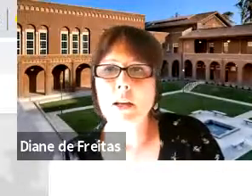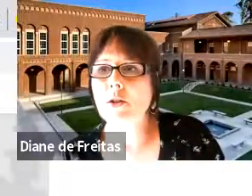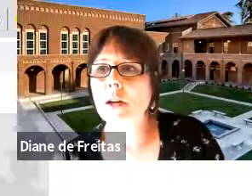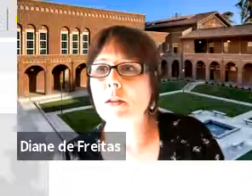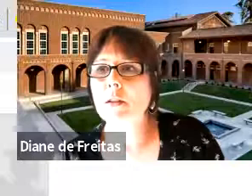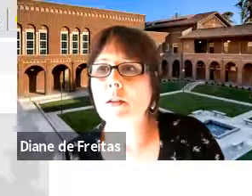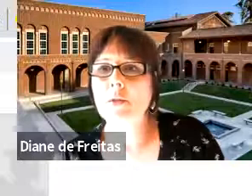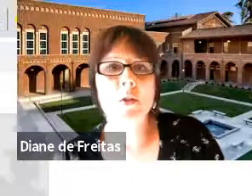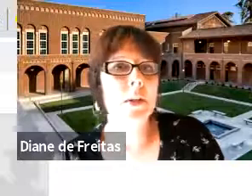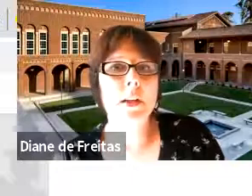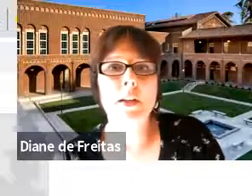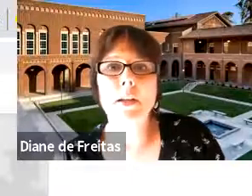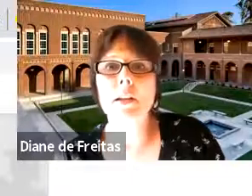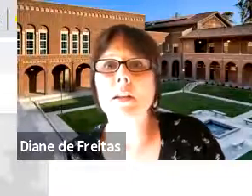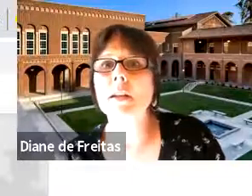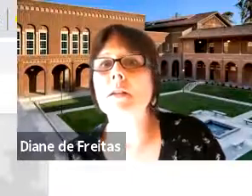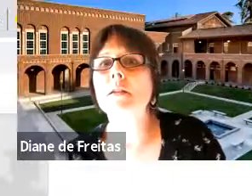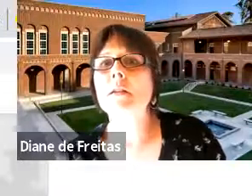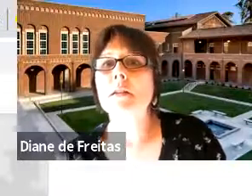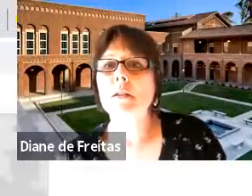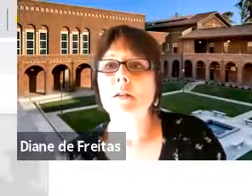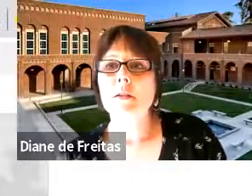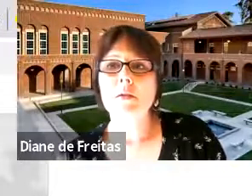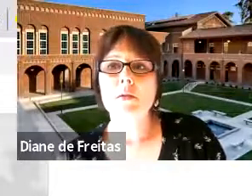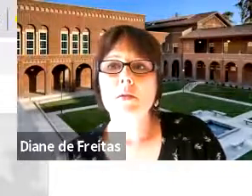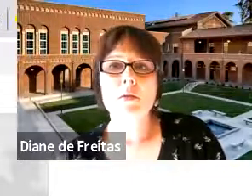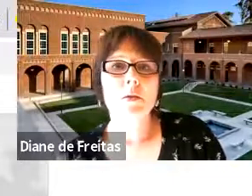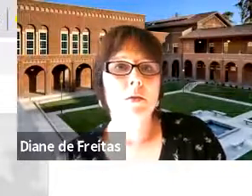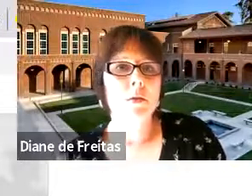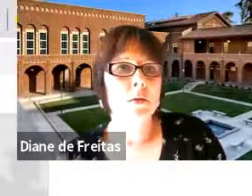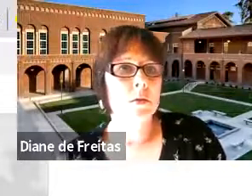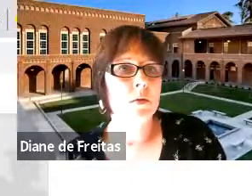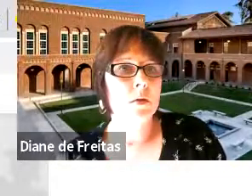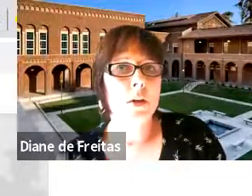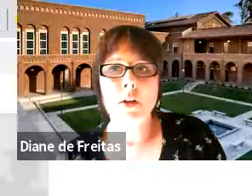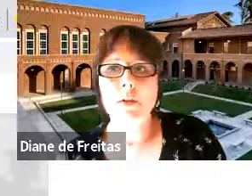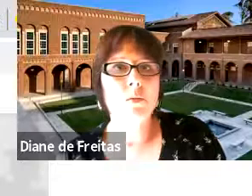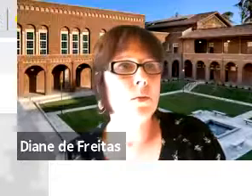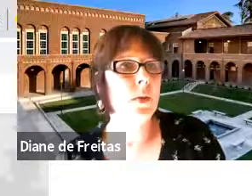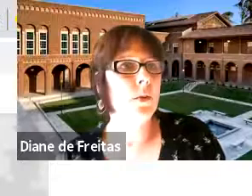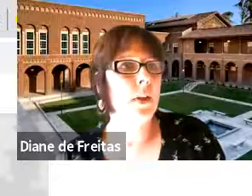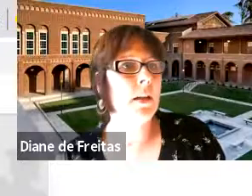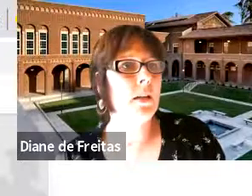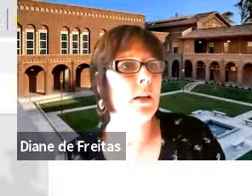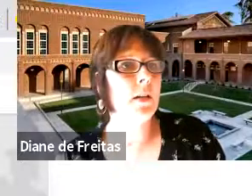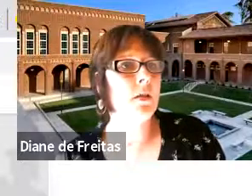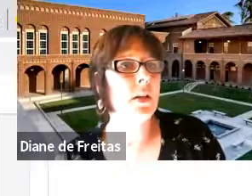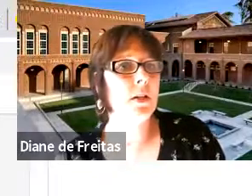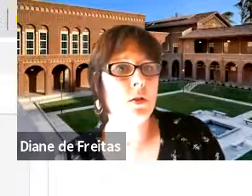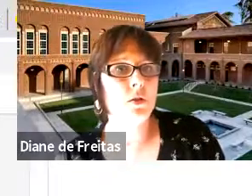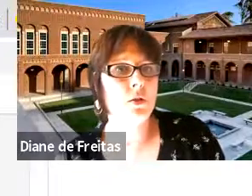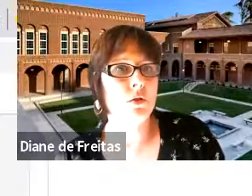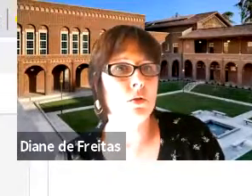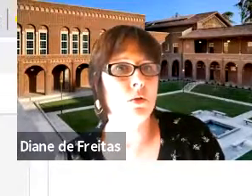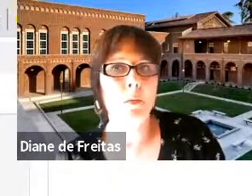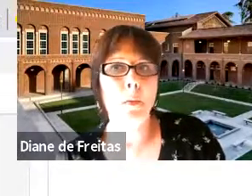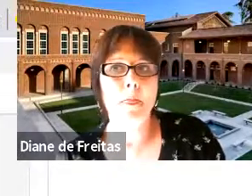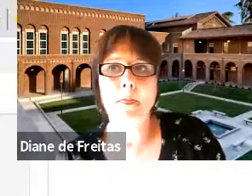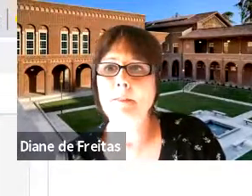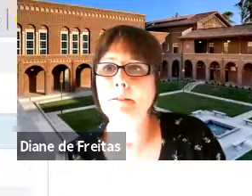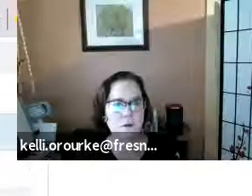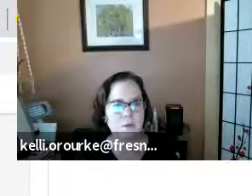I can try. Sure. I'm going to need Kelly nylund me through that. Okay. So let's go to for you, I